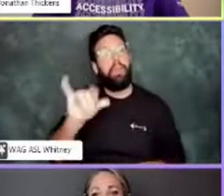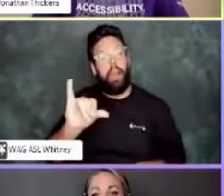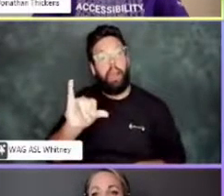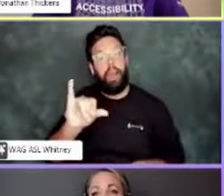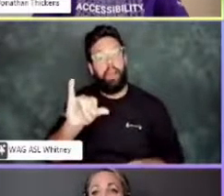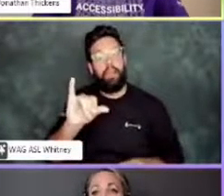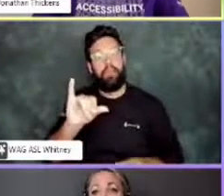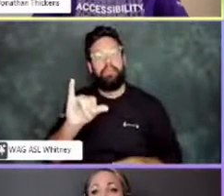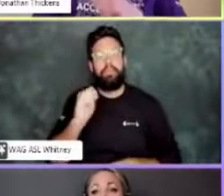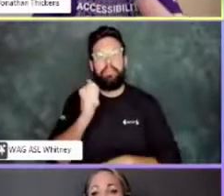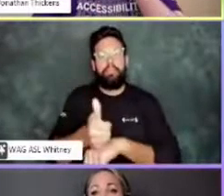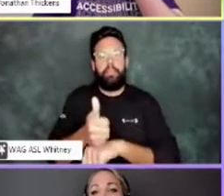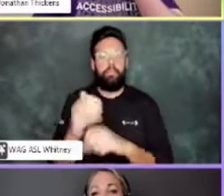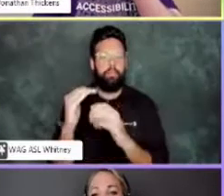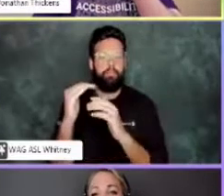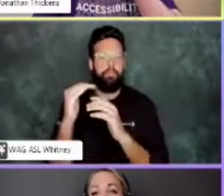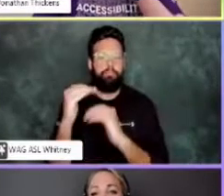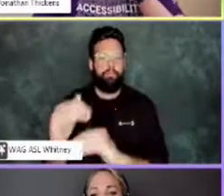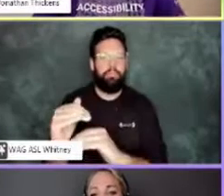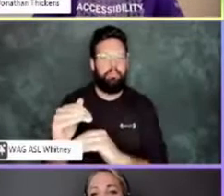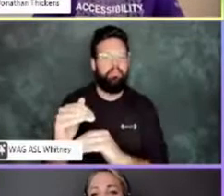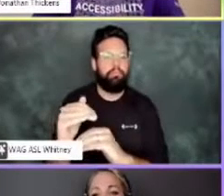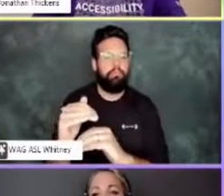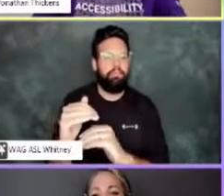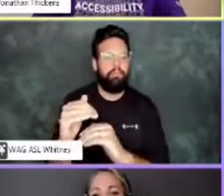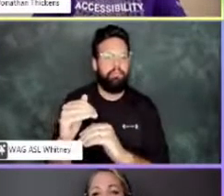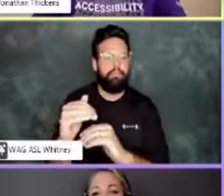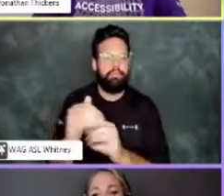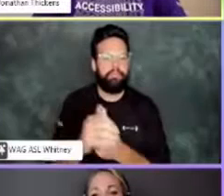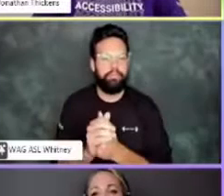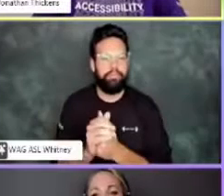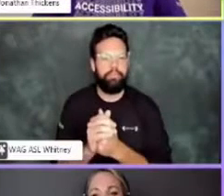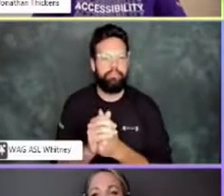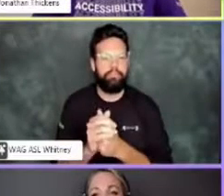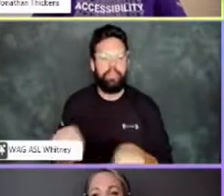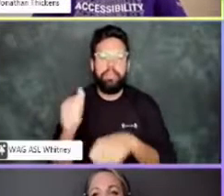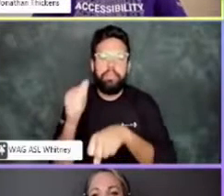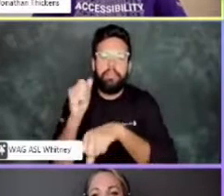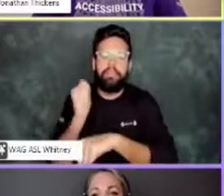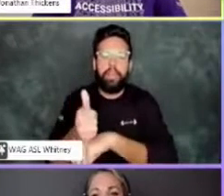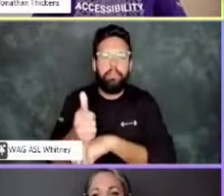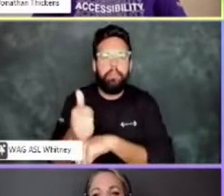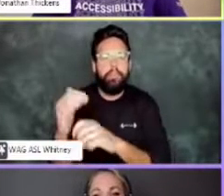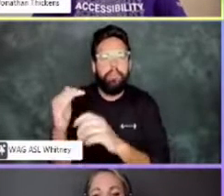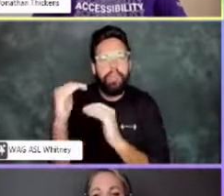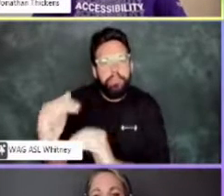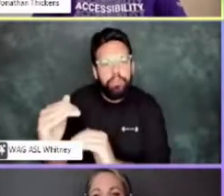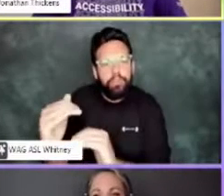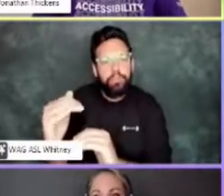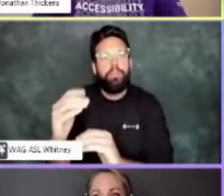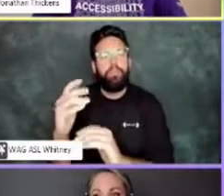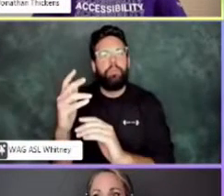This will help make sure, (clears throat) excuse me, you don't make accessibility any worse, but we'll let you keep